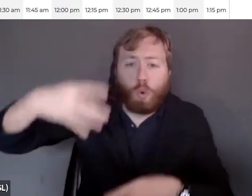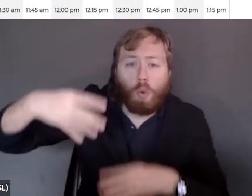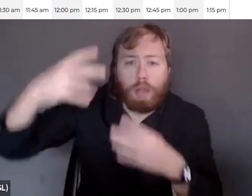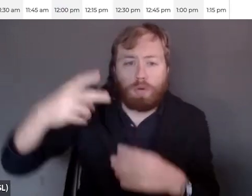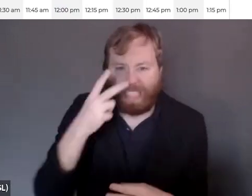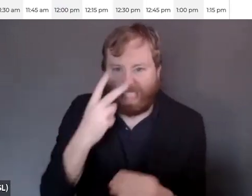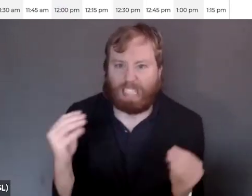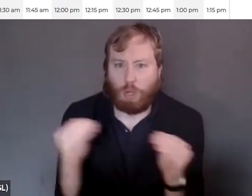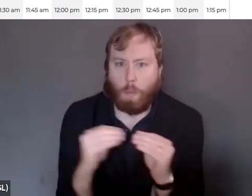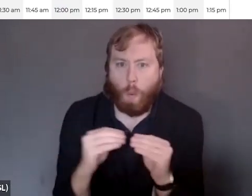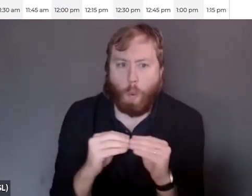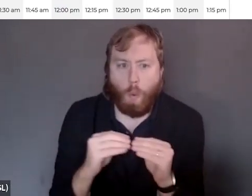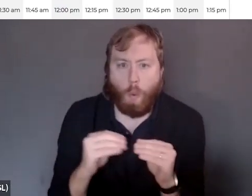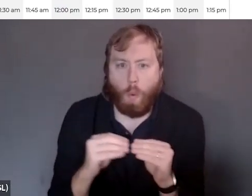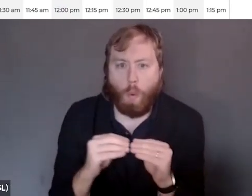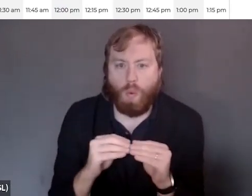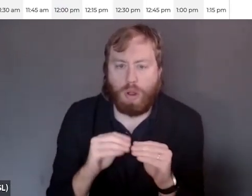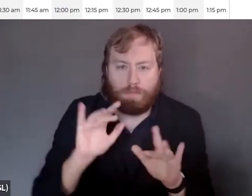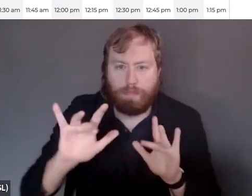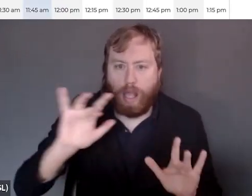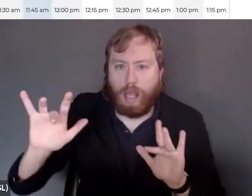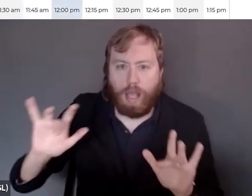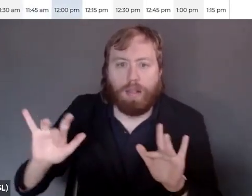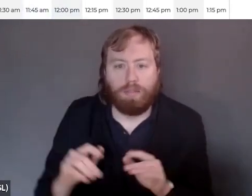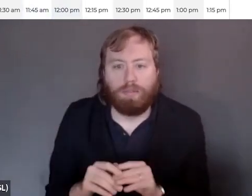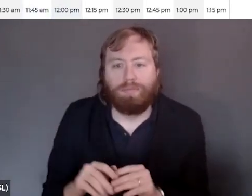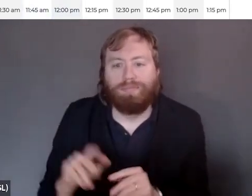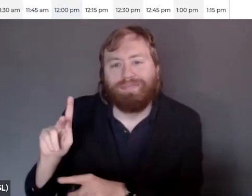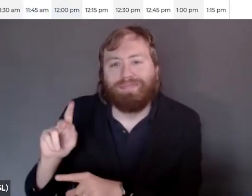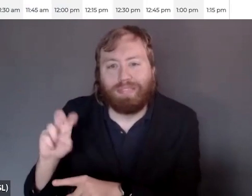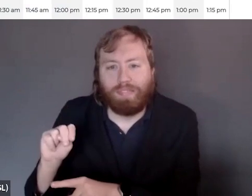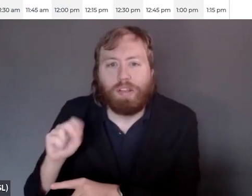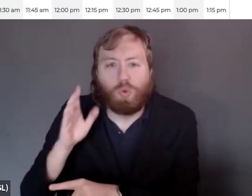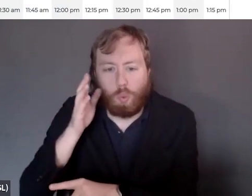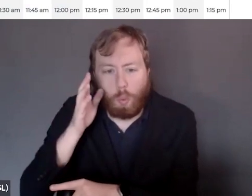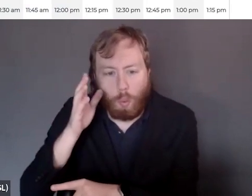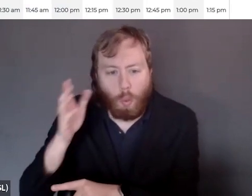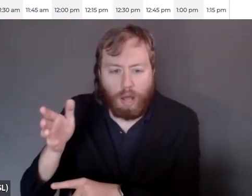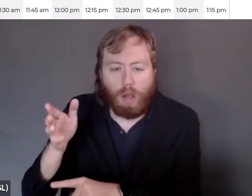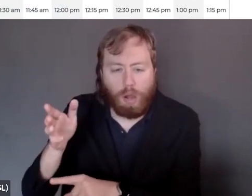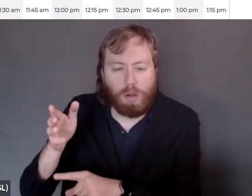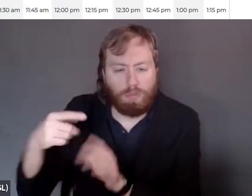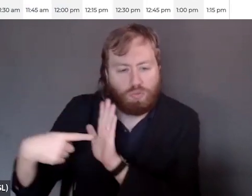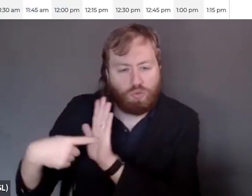Kevin's going to demonstrate these buttons for earlier, now, and later relative to the route table. Oh, sorry, those are buttons.